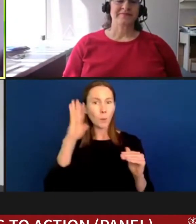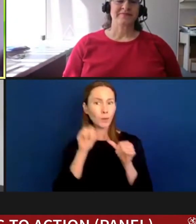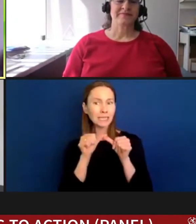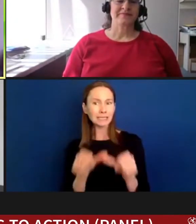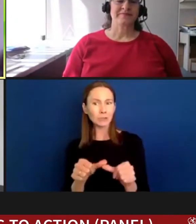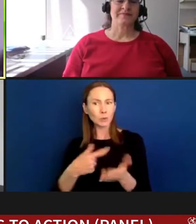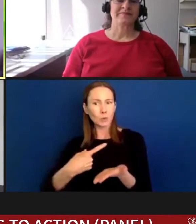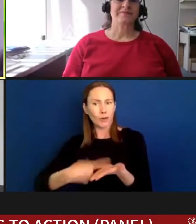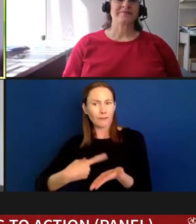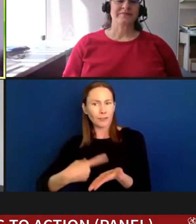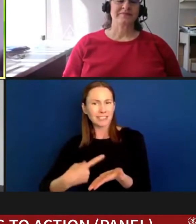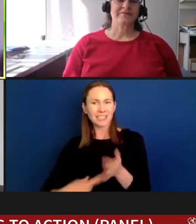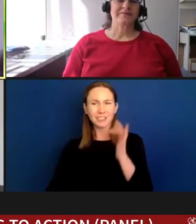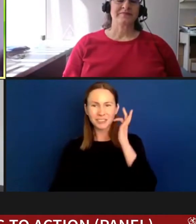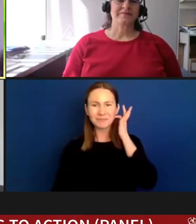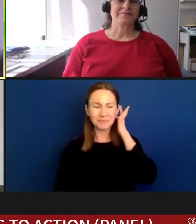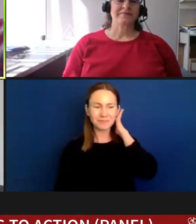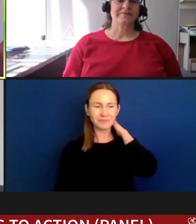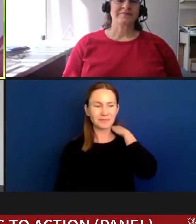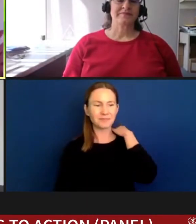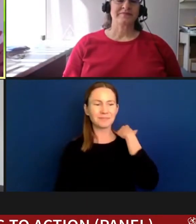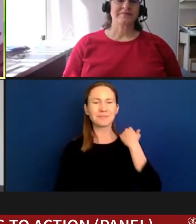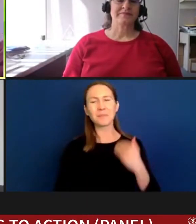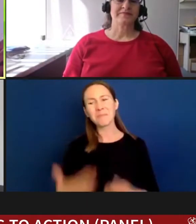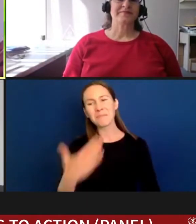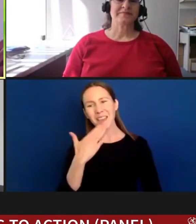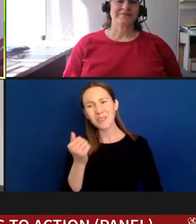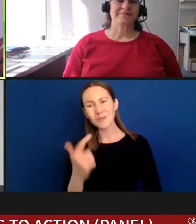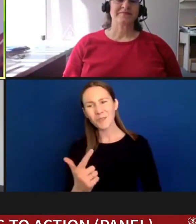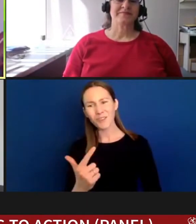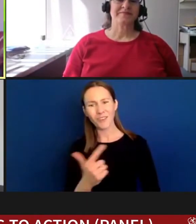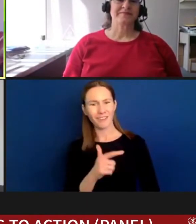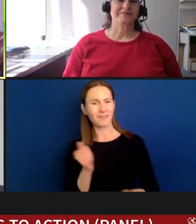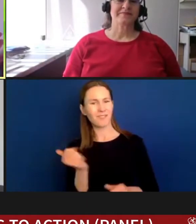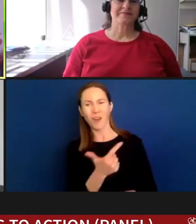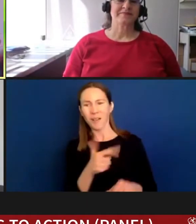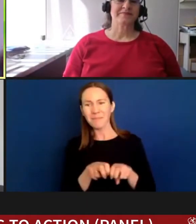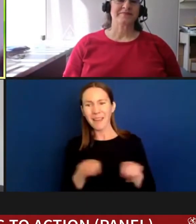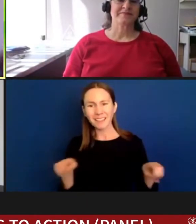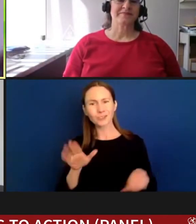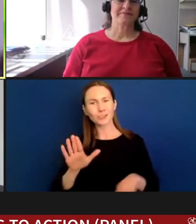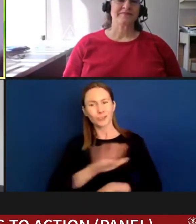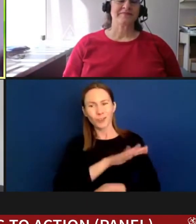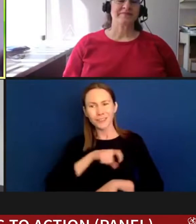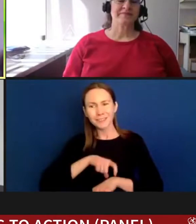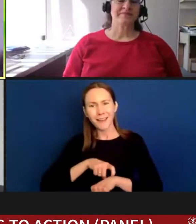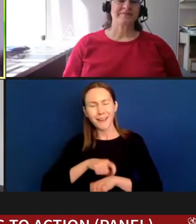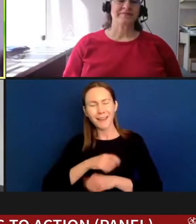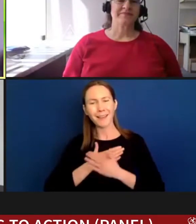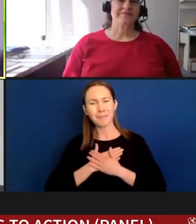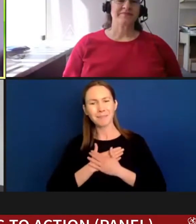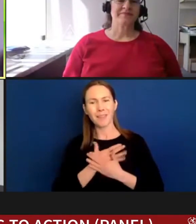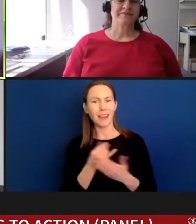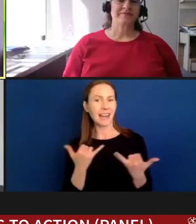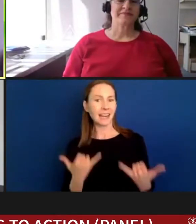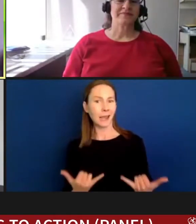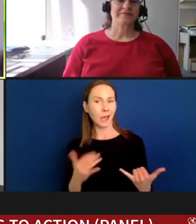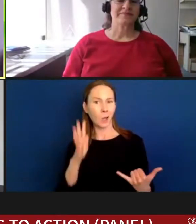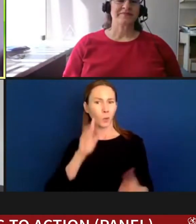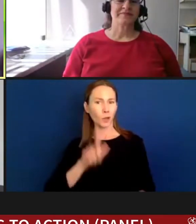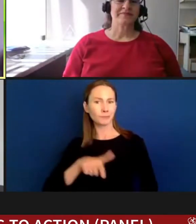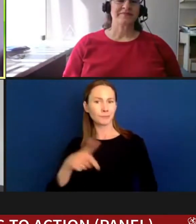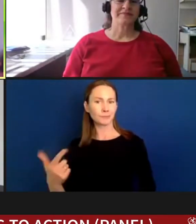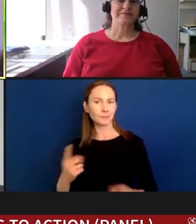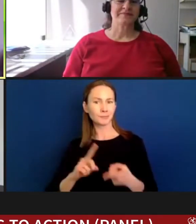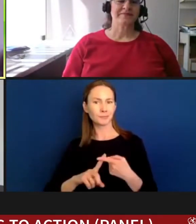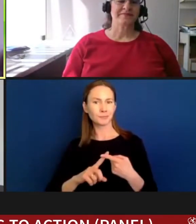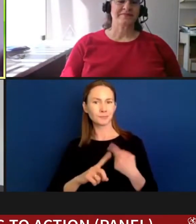So thank you all to the panelists for your time, and now I would like to turn it back